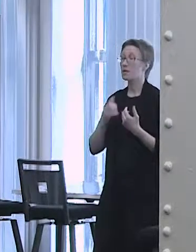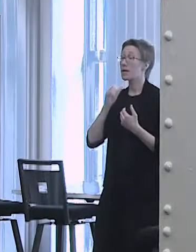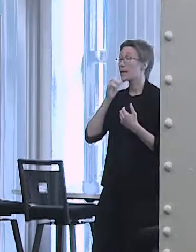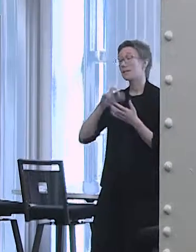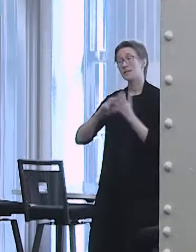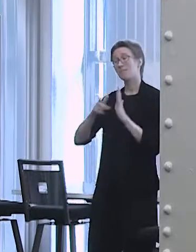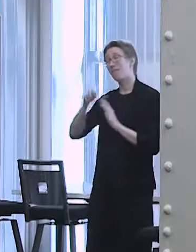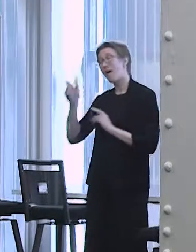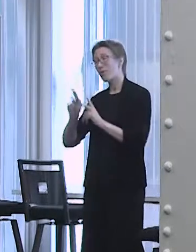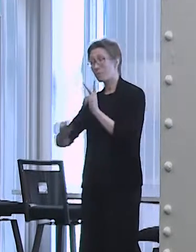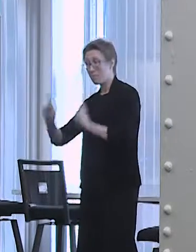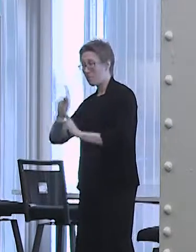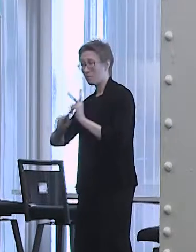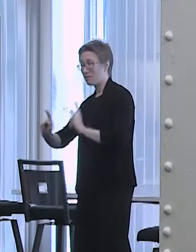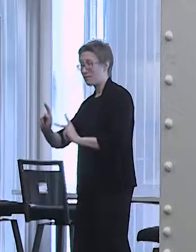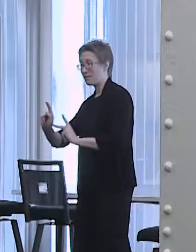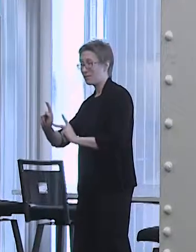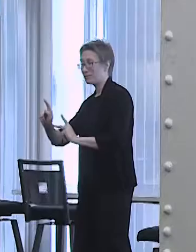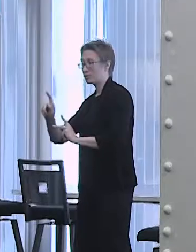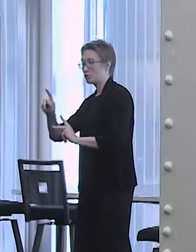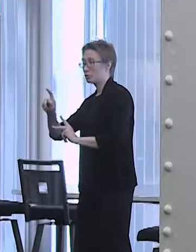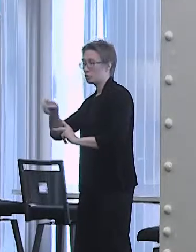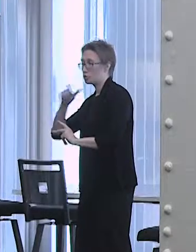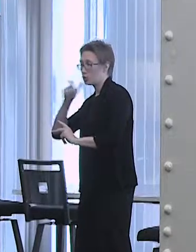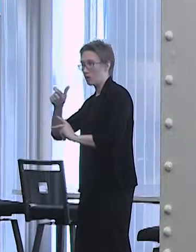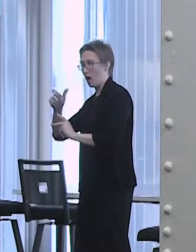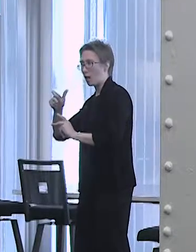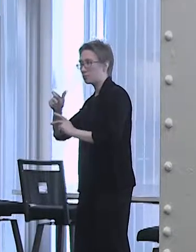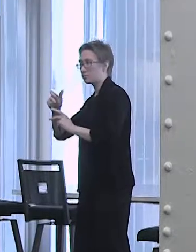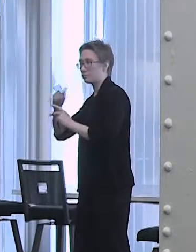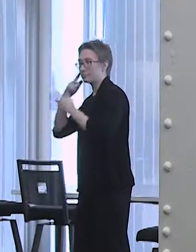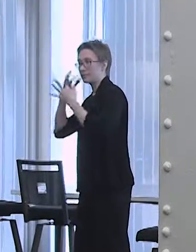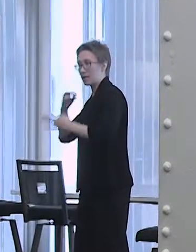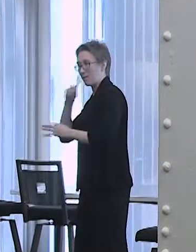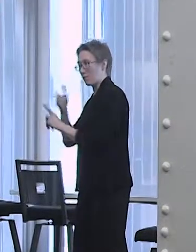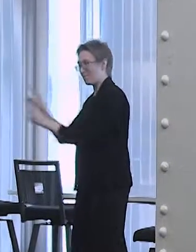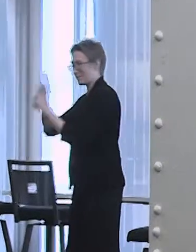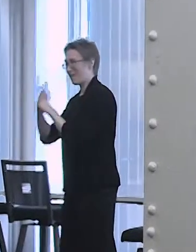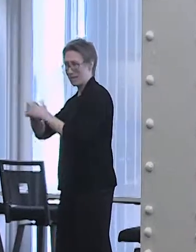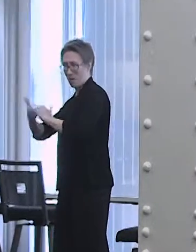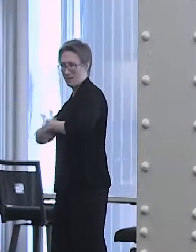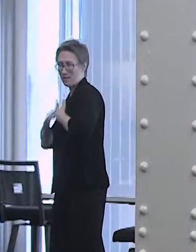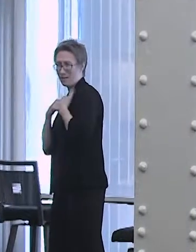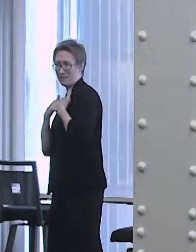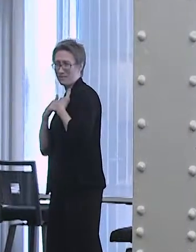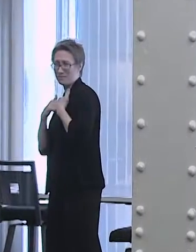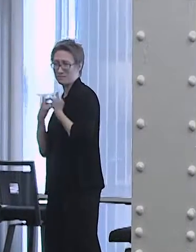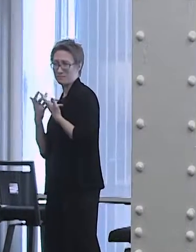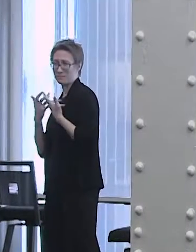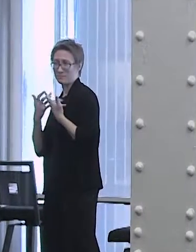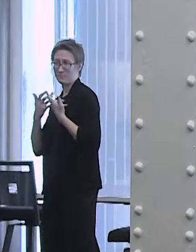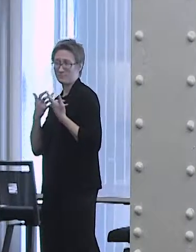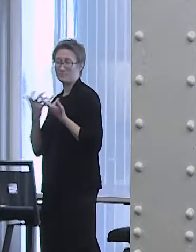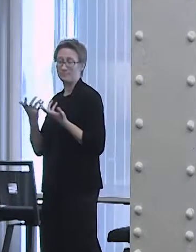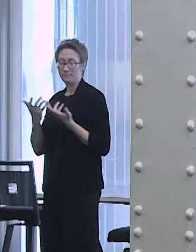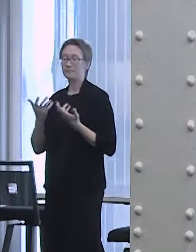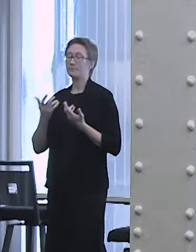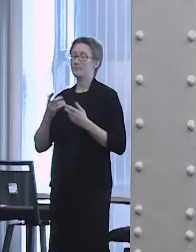do not have the right to determine how they should live. As a trauma survivor, as a trans person,